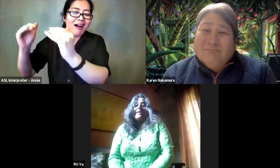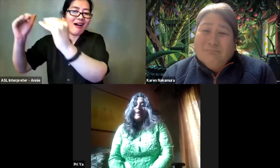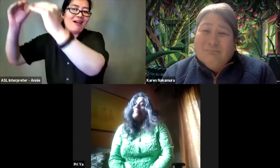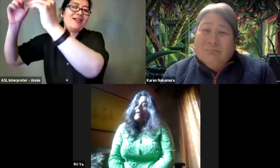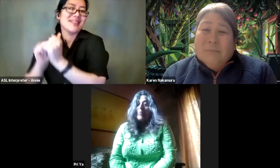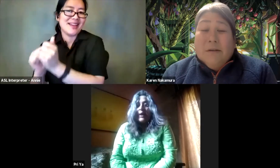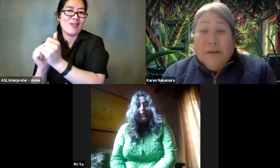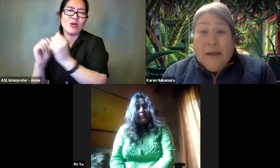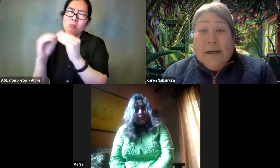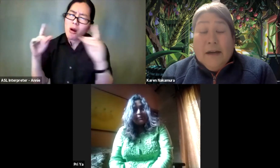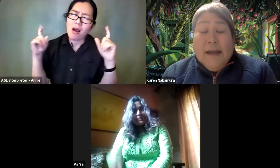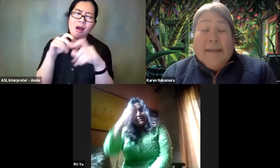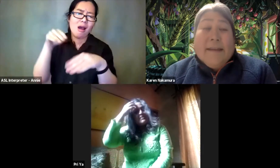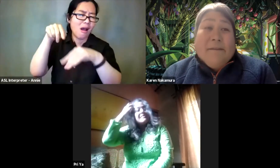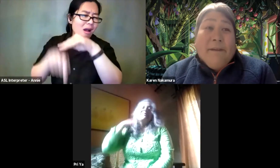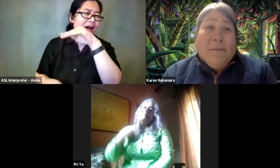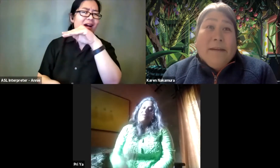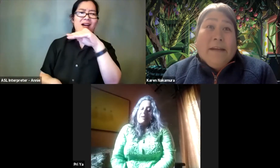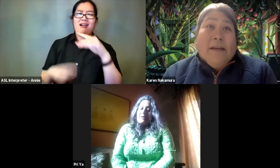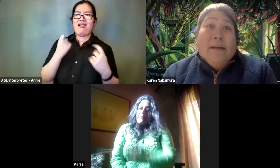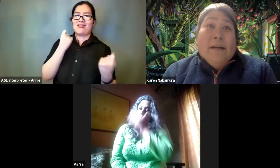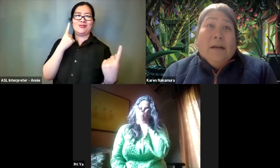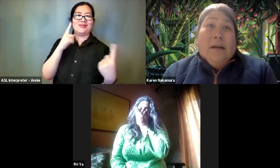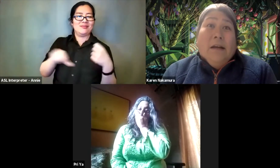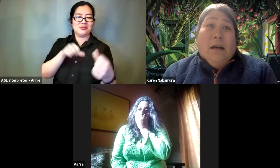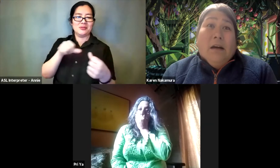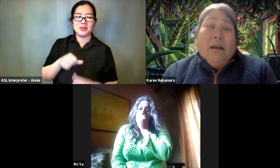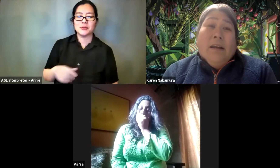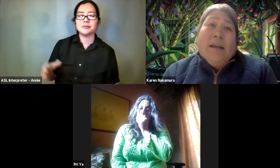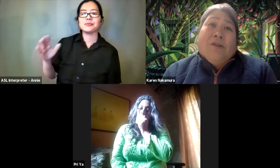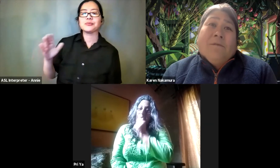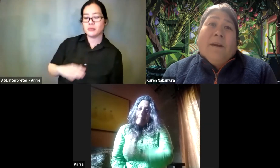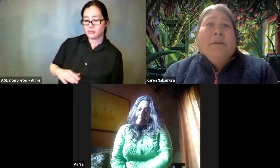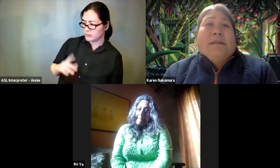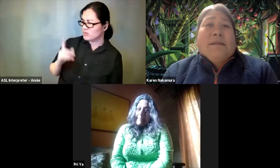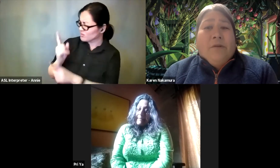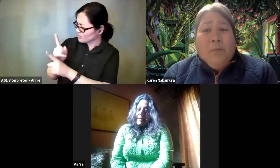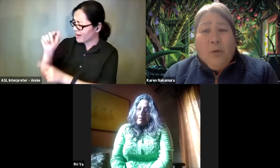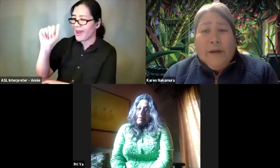empathetic way. Karen Nakamura: yeah and that the family. Karen Nakamura: In Asian families is so important.